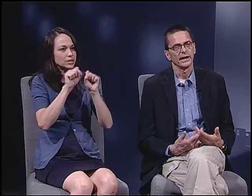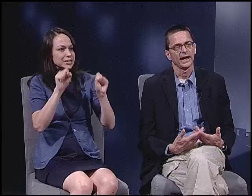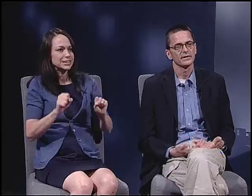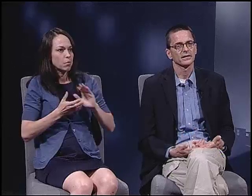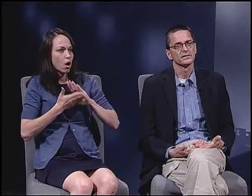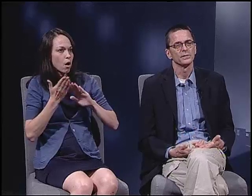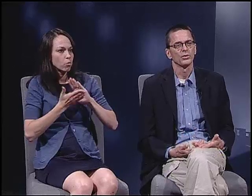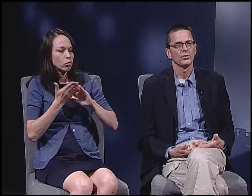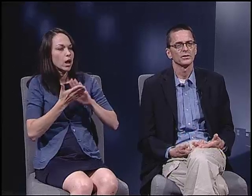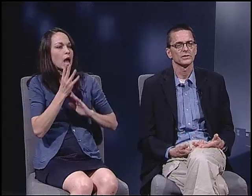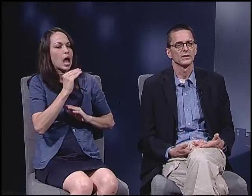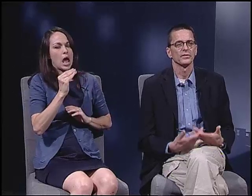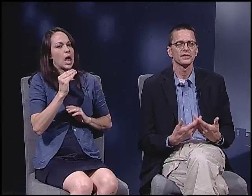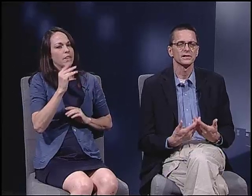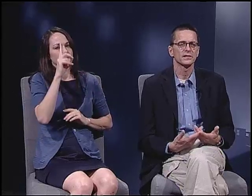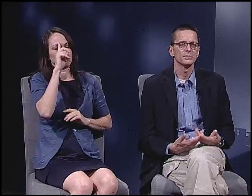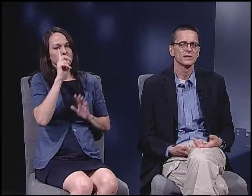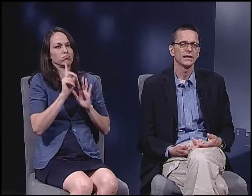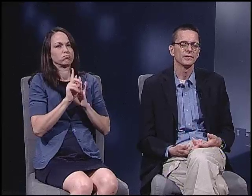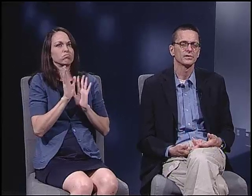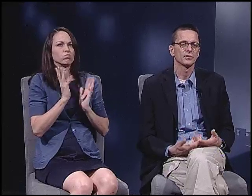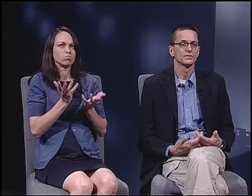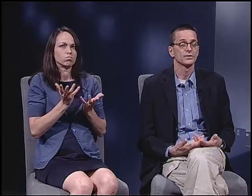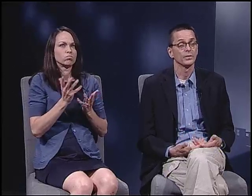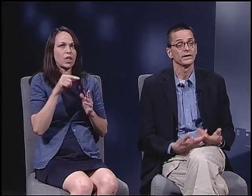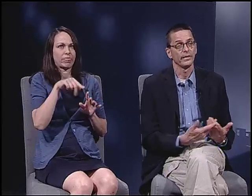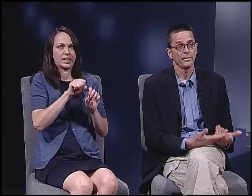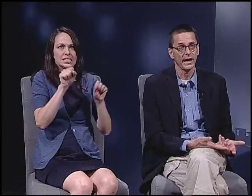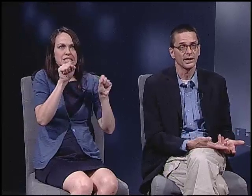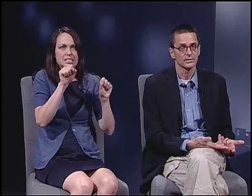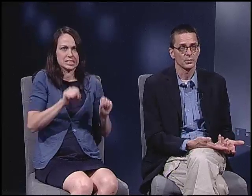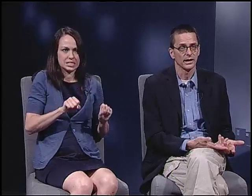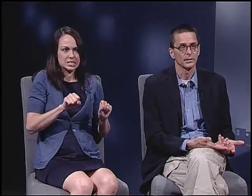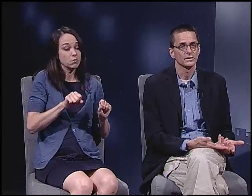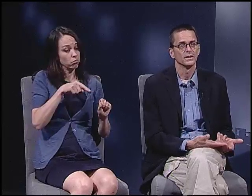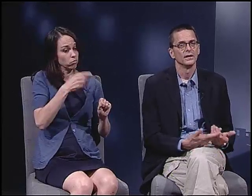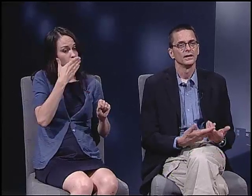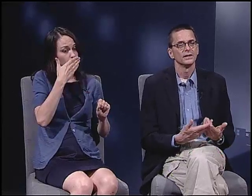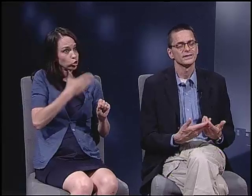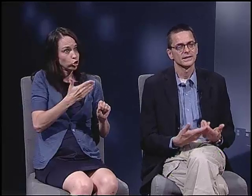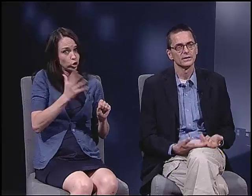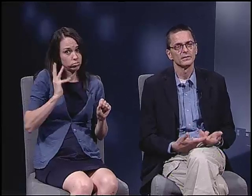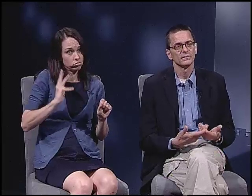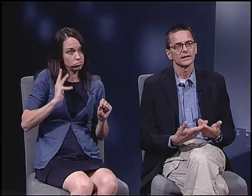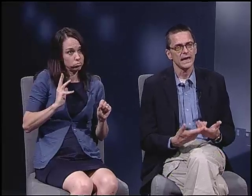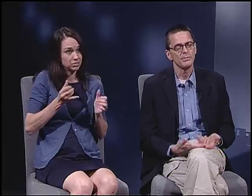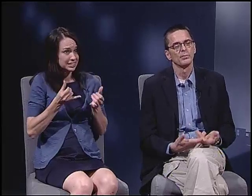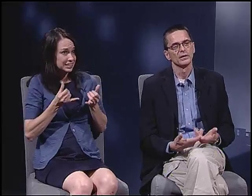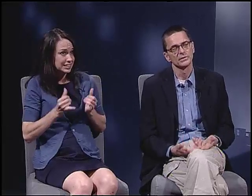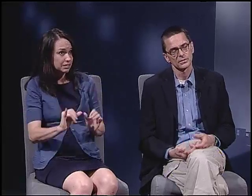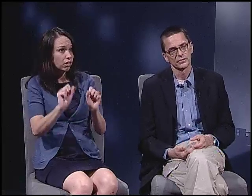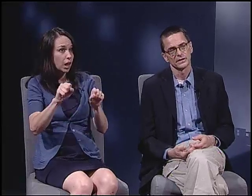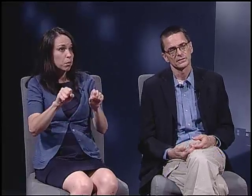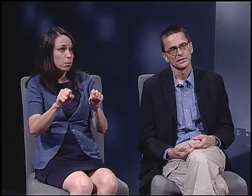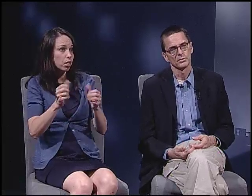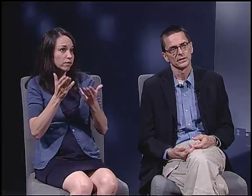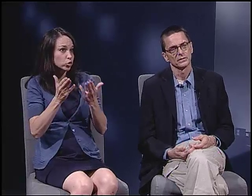And I ask a simple question, "Are the systems that have served us well in the past perhaps still capable of serving us in the present?"